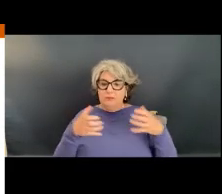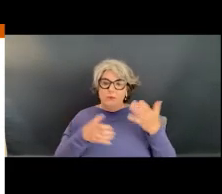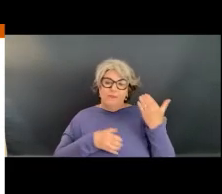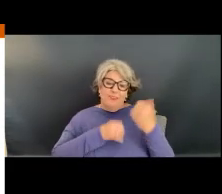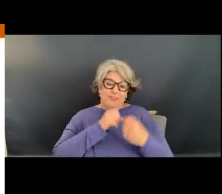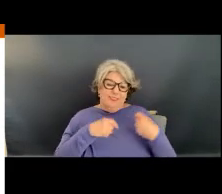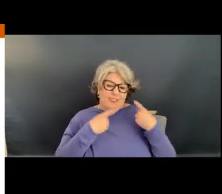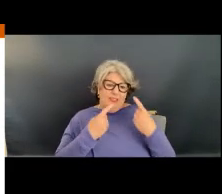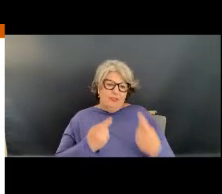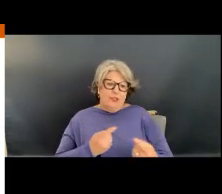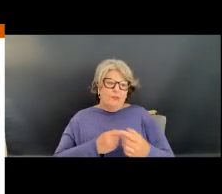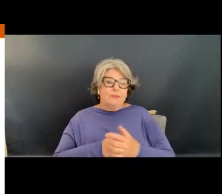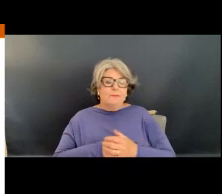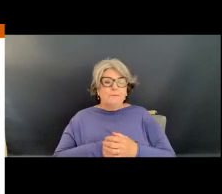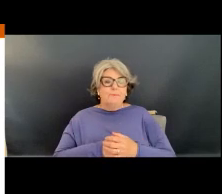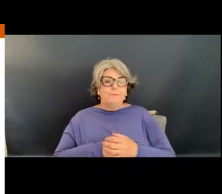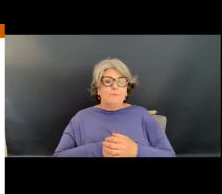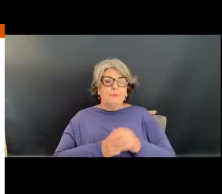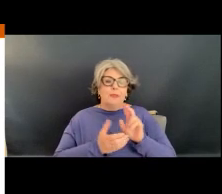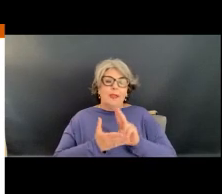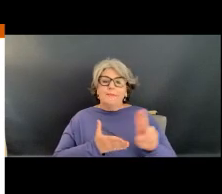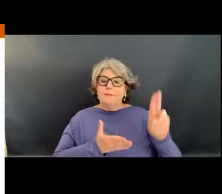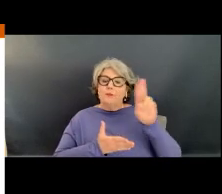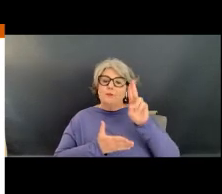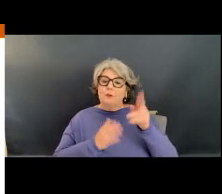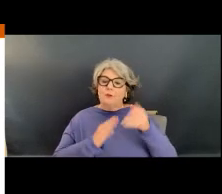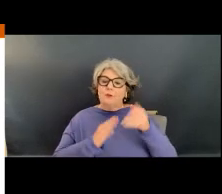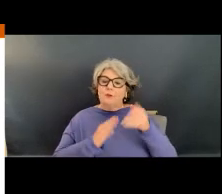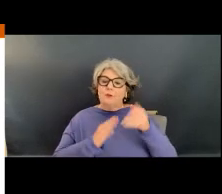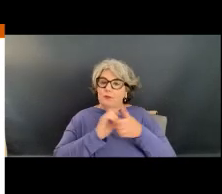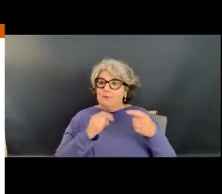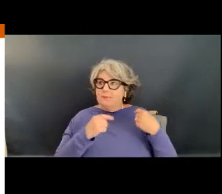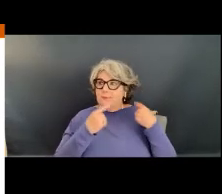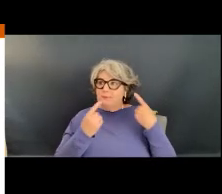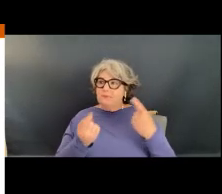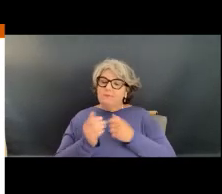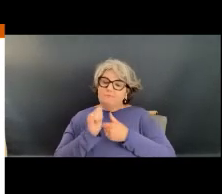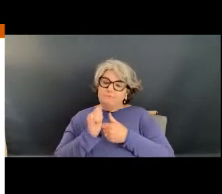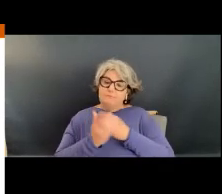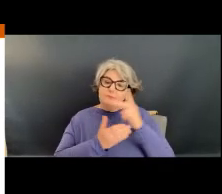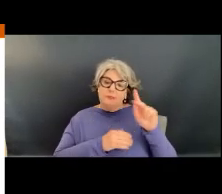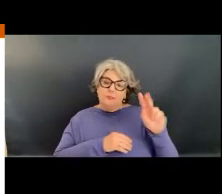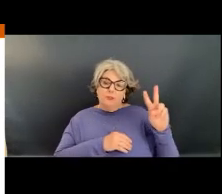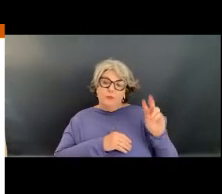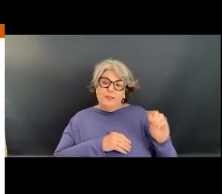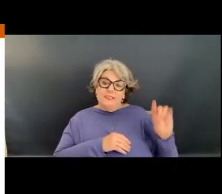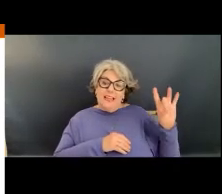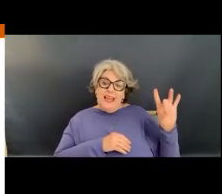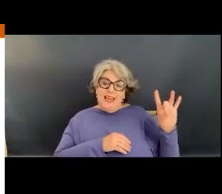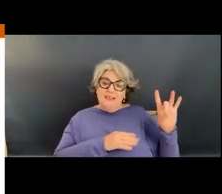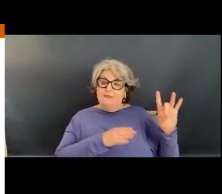So we have university partners that have been implementing the program since 2008 and then we've got a collection of